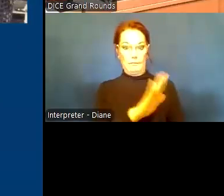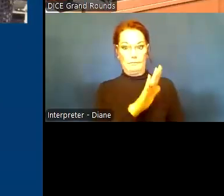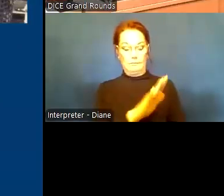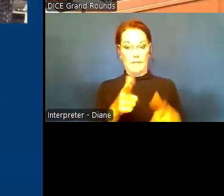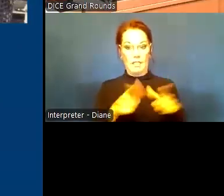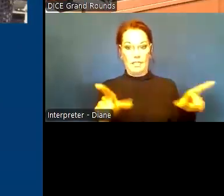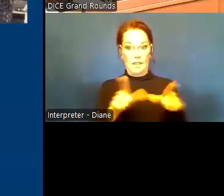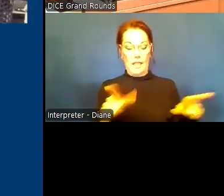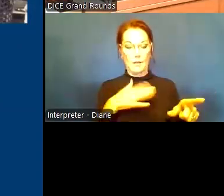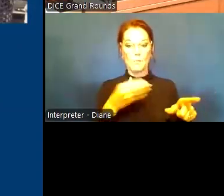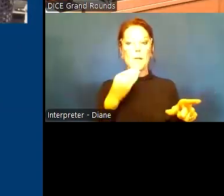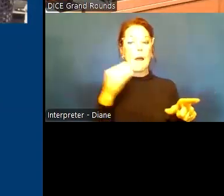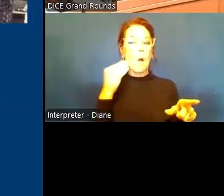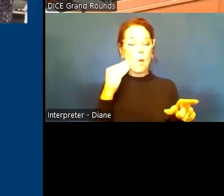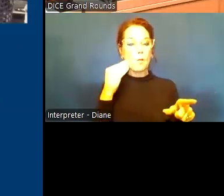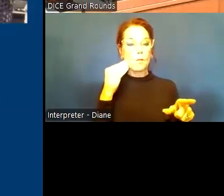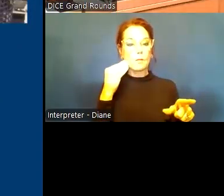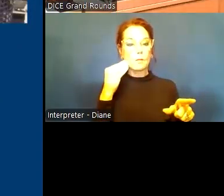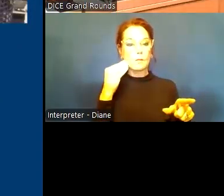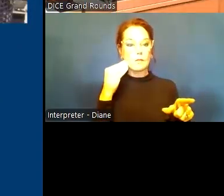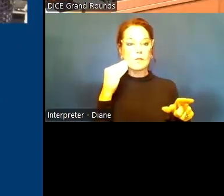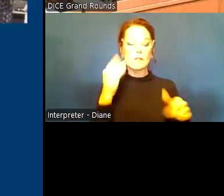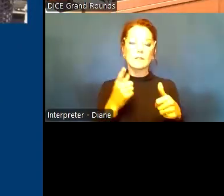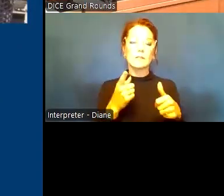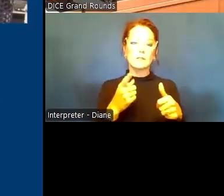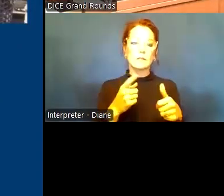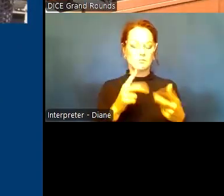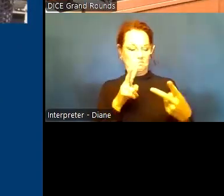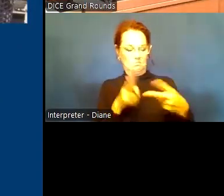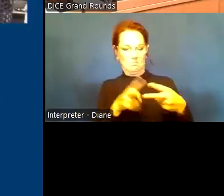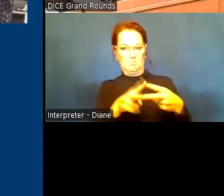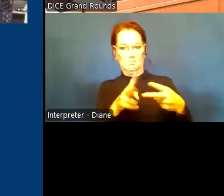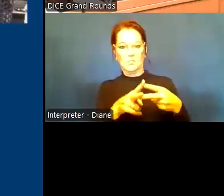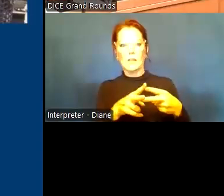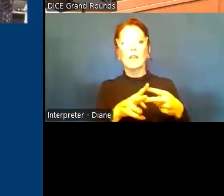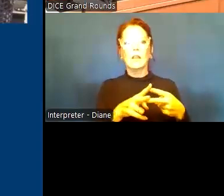my home were uh initially Vietnamese and French and then I didn't learn English until I was about